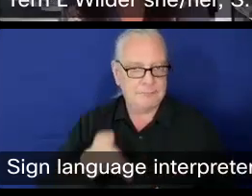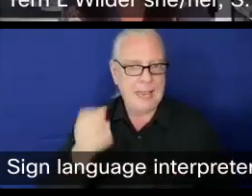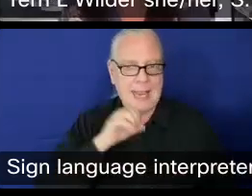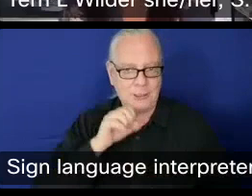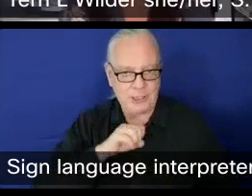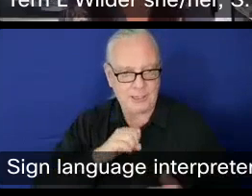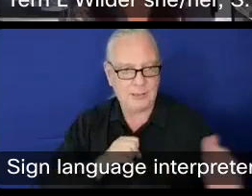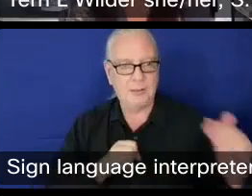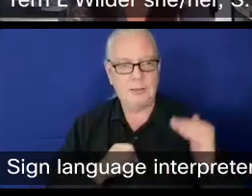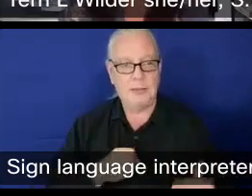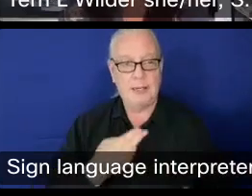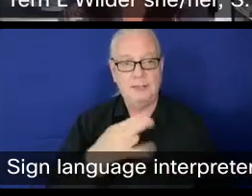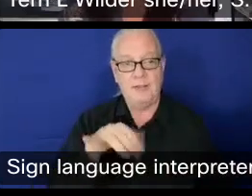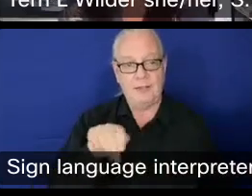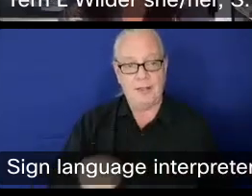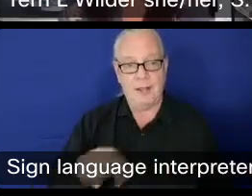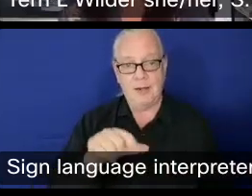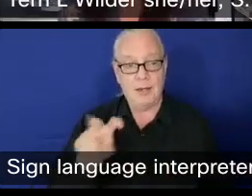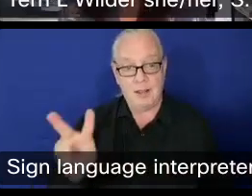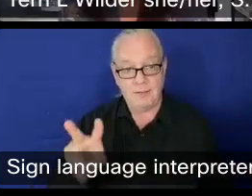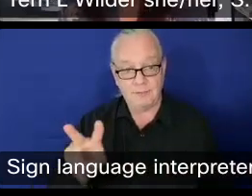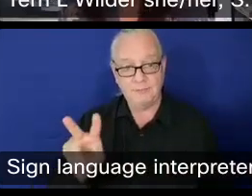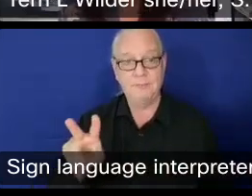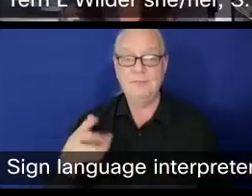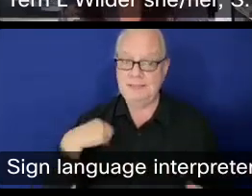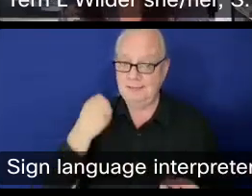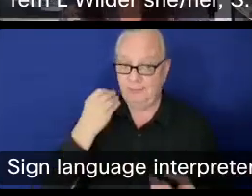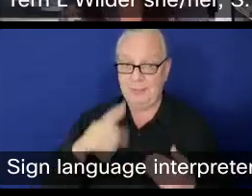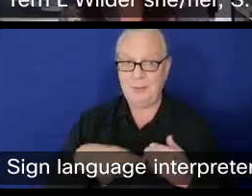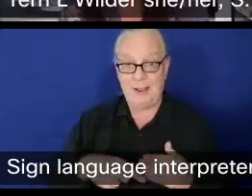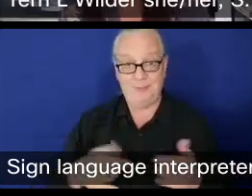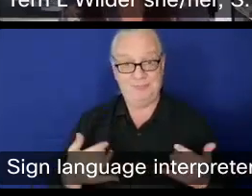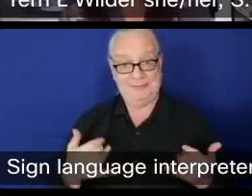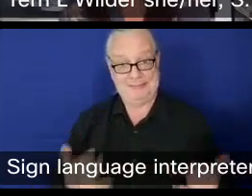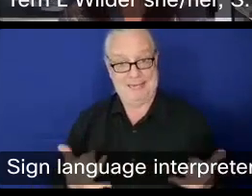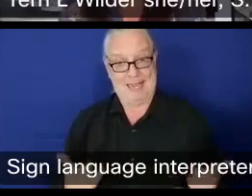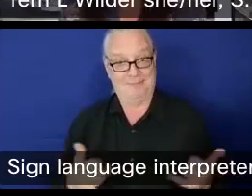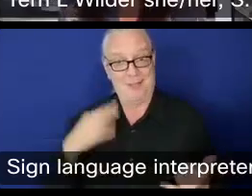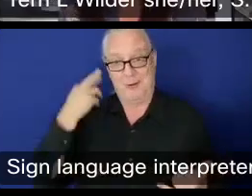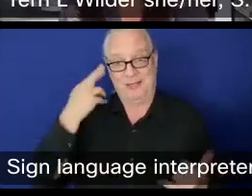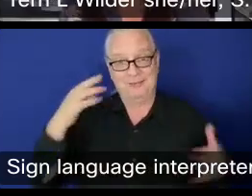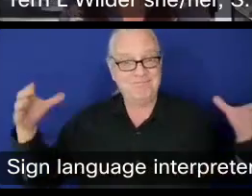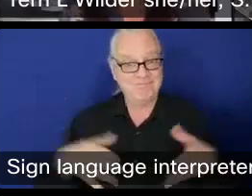finally, HIV.gov has information on the reason why we're here today, which is